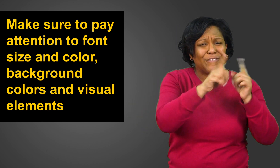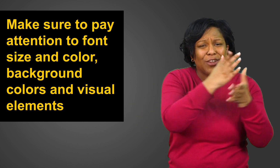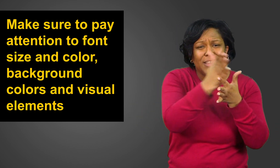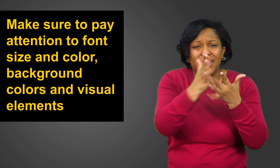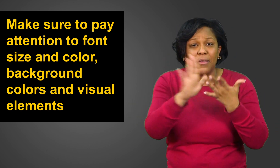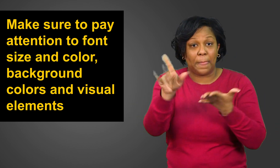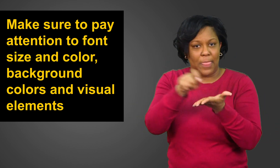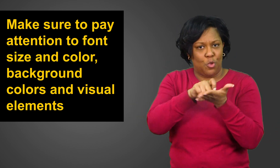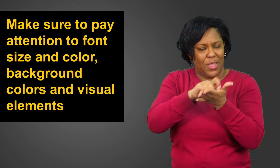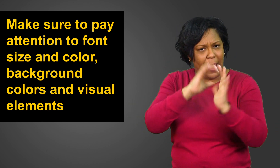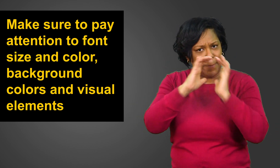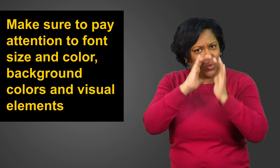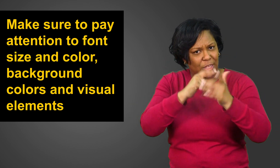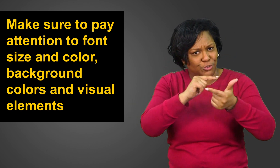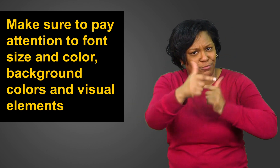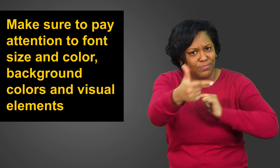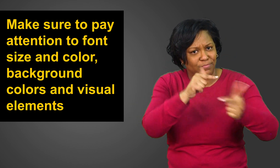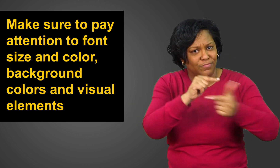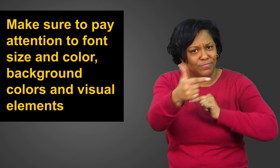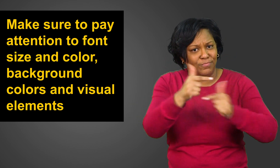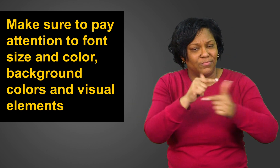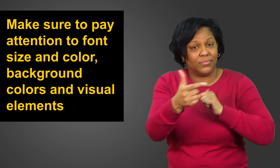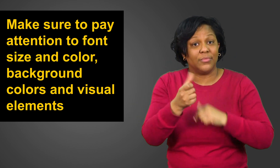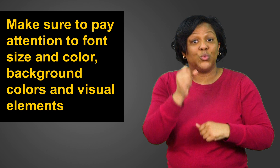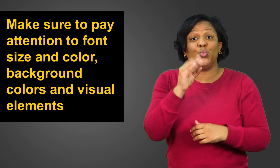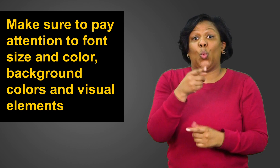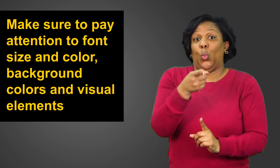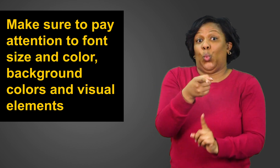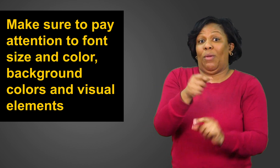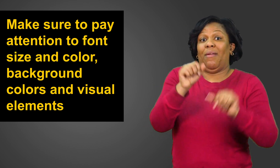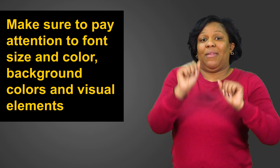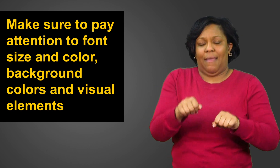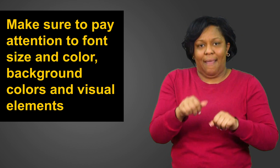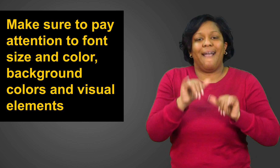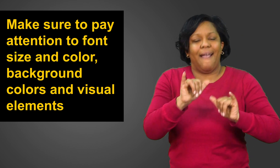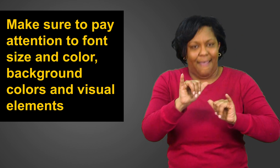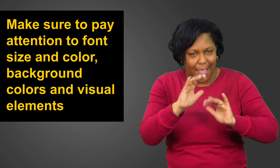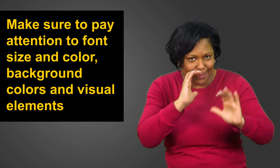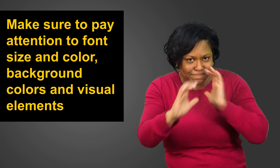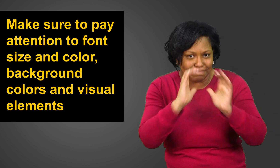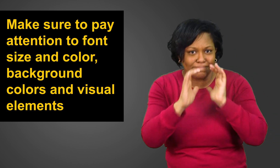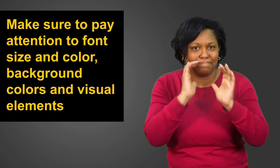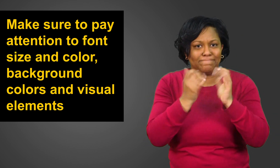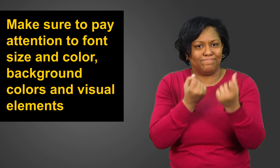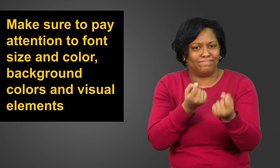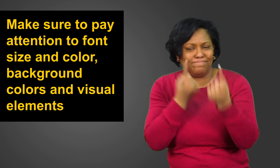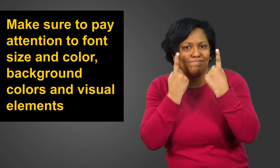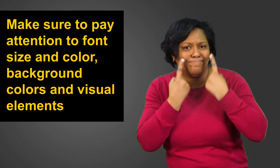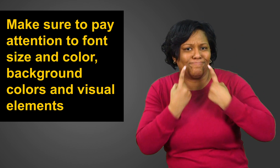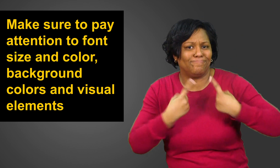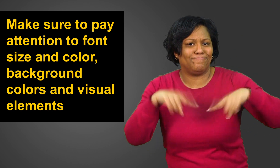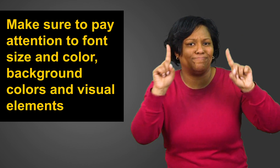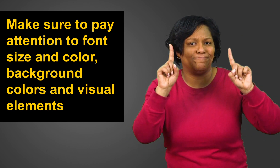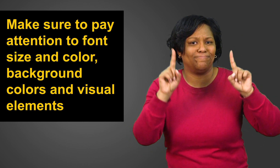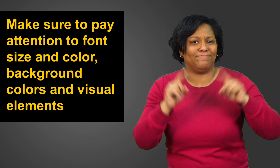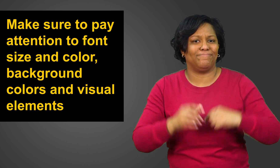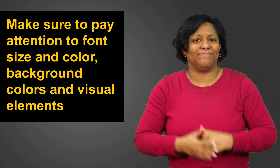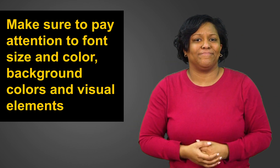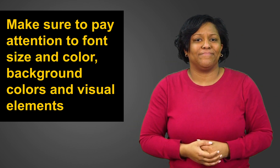so you can communicate effectively with the person.